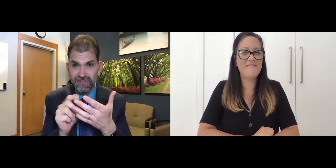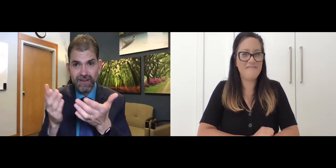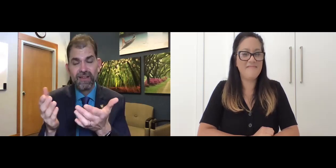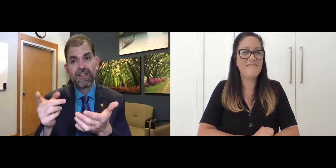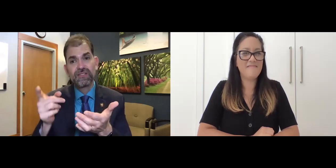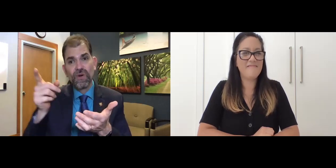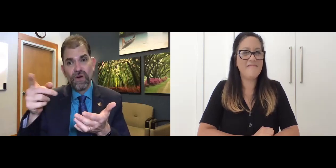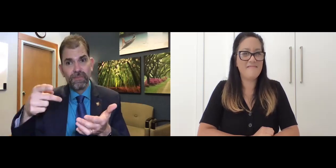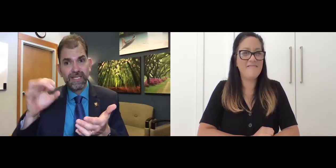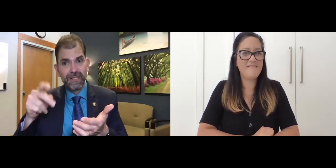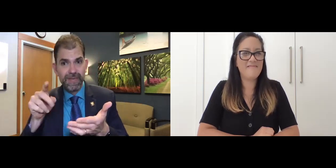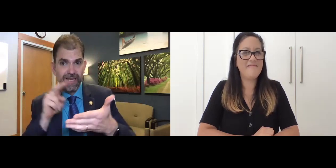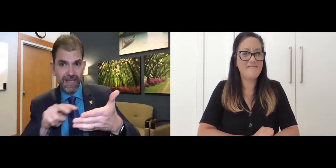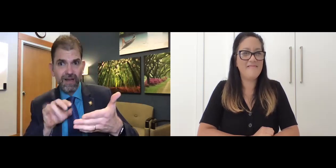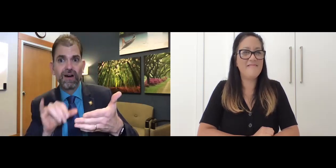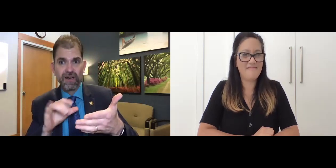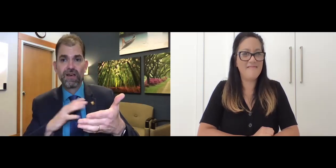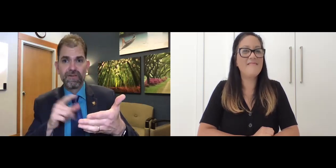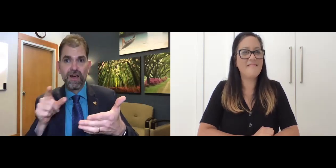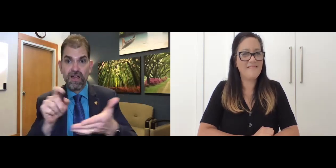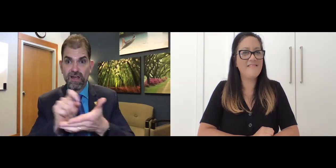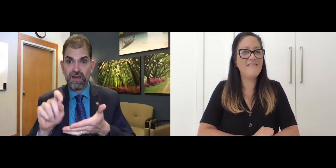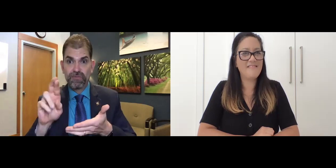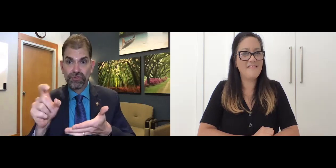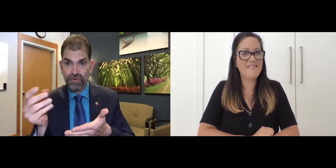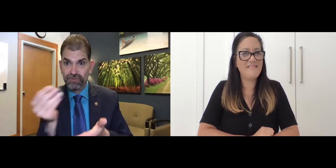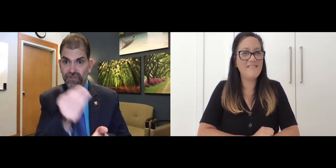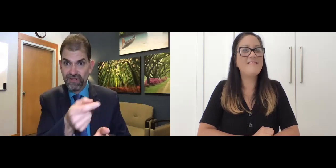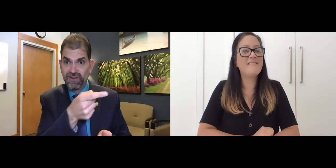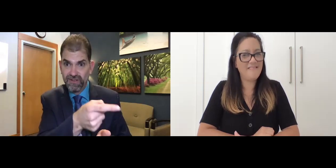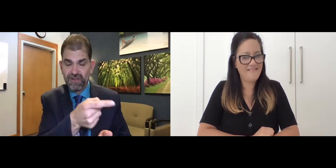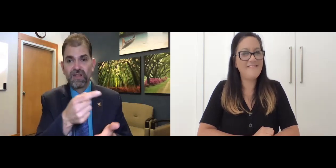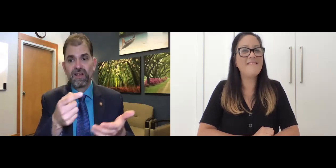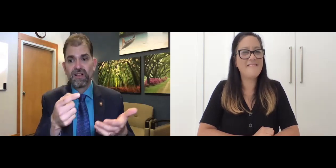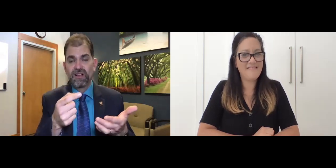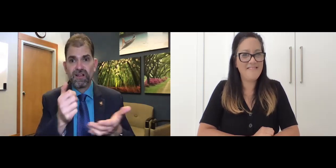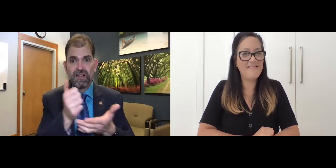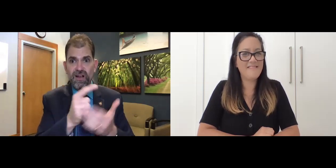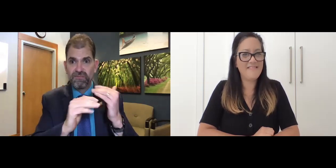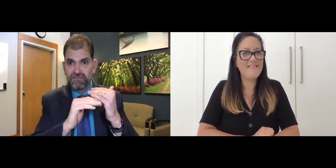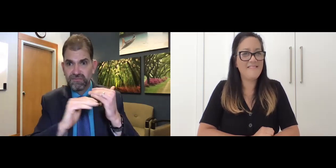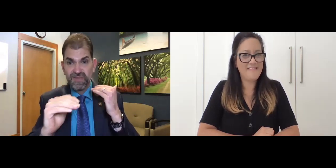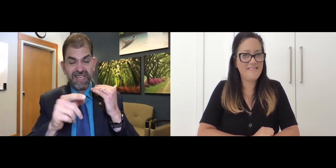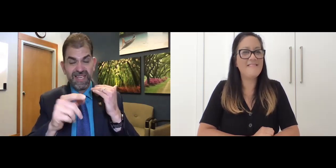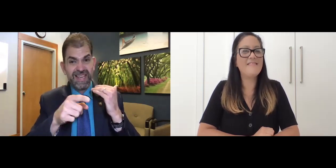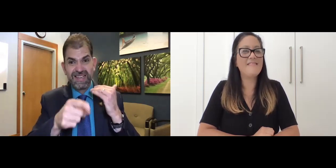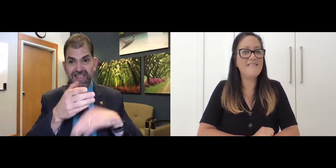kind of medical treatment, the right sort of medication, the right sort of diagnosis and we're